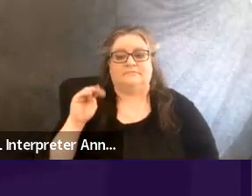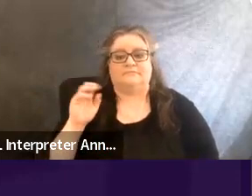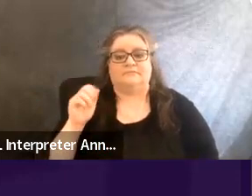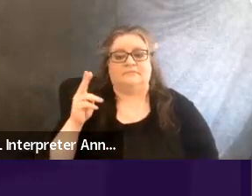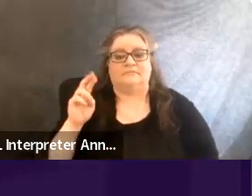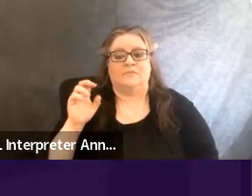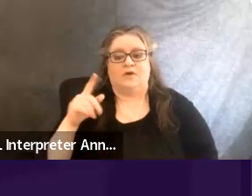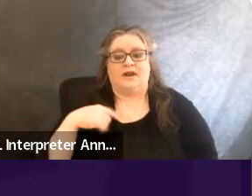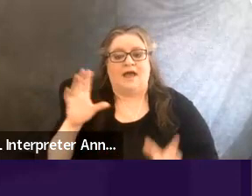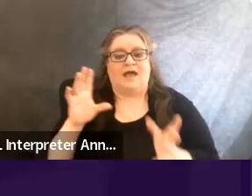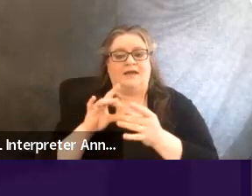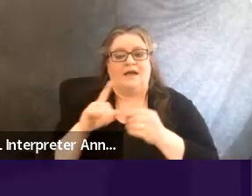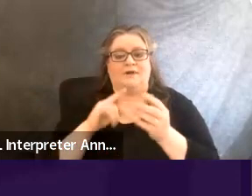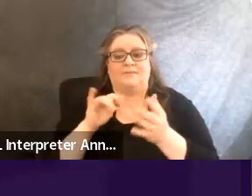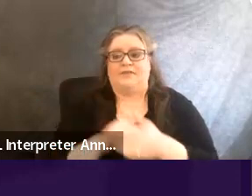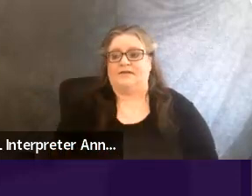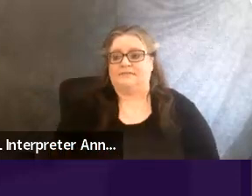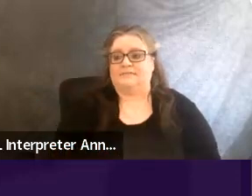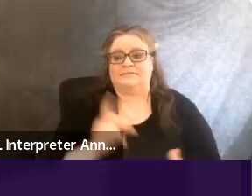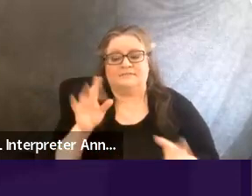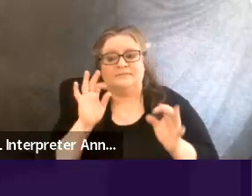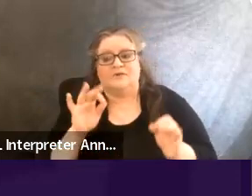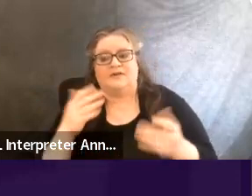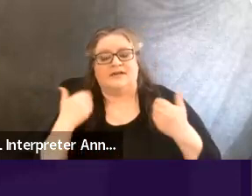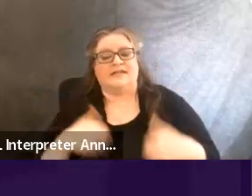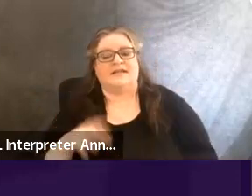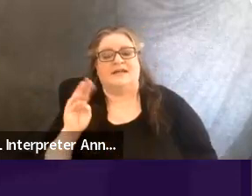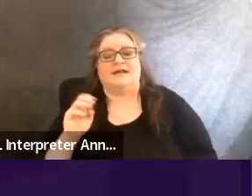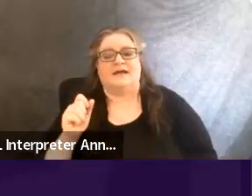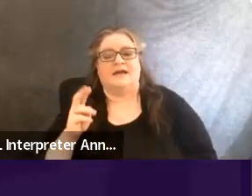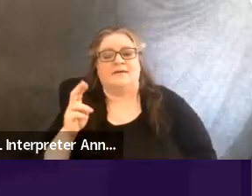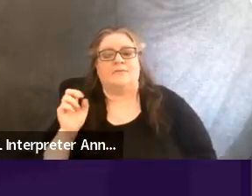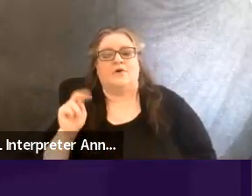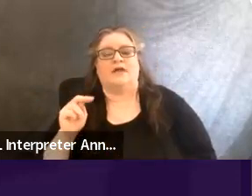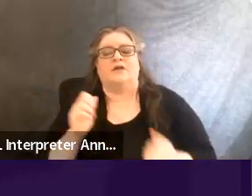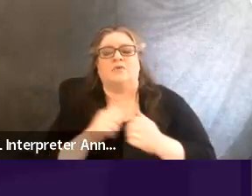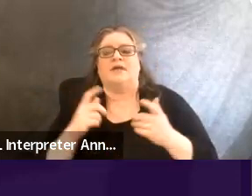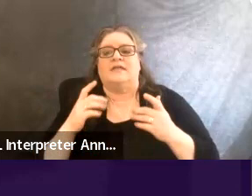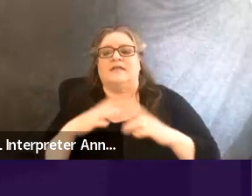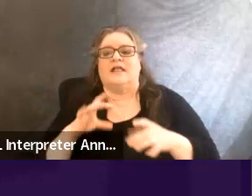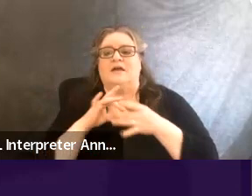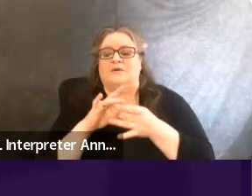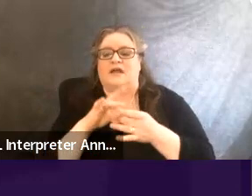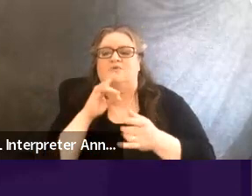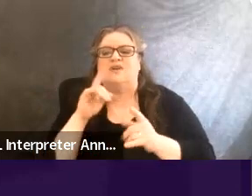Ellen: Oh, okay, perfect. > Yeah. This is Maureen, Client Relations, and it really varies.